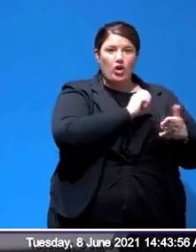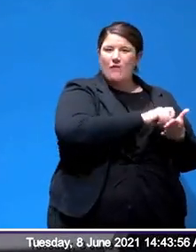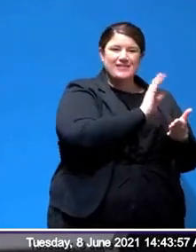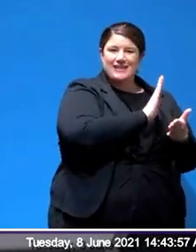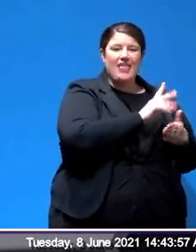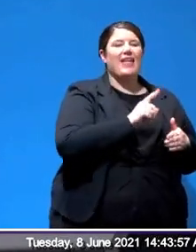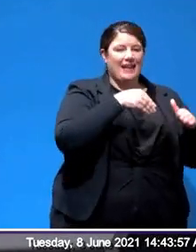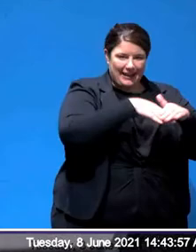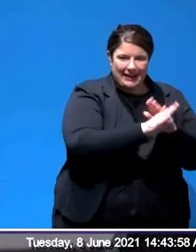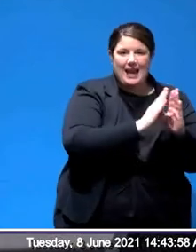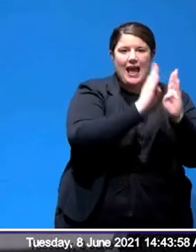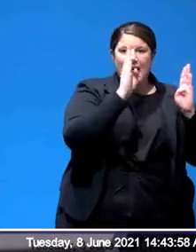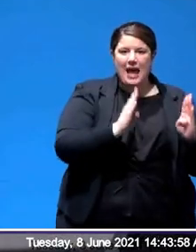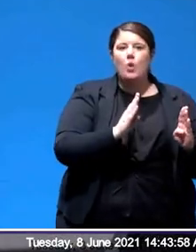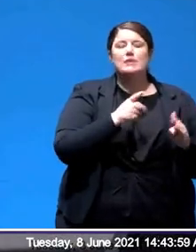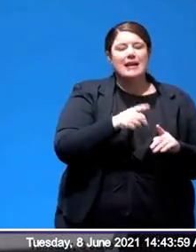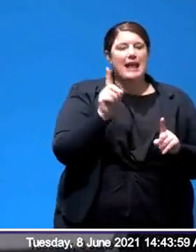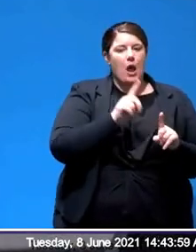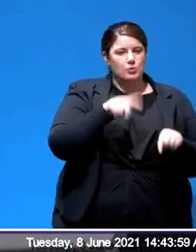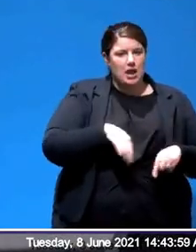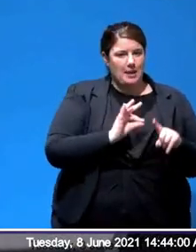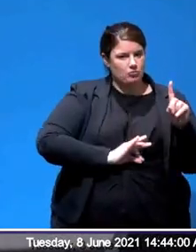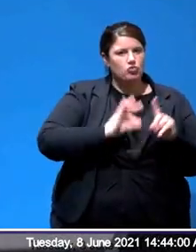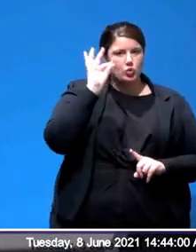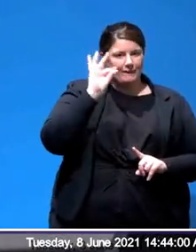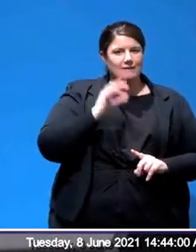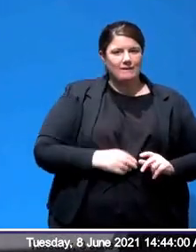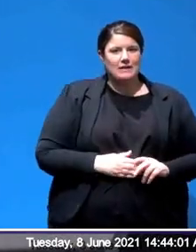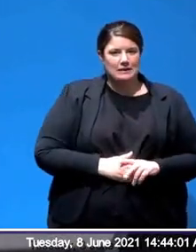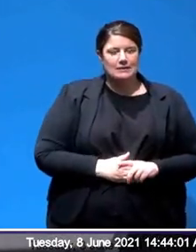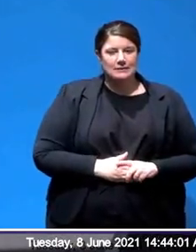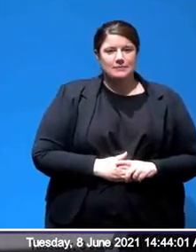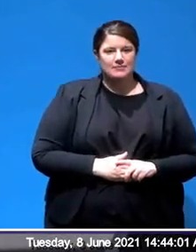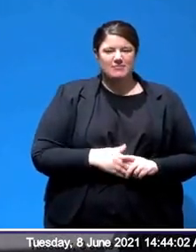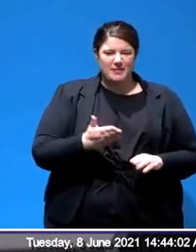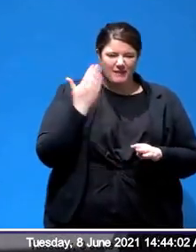addresses a lot of that poor practice that was happening.